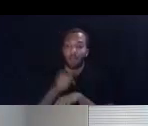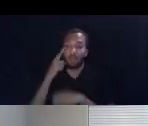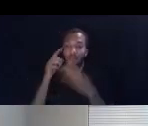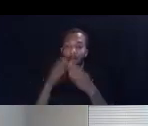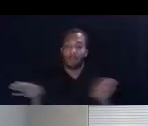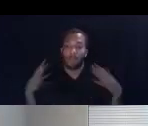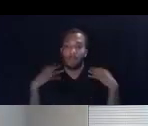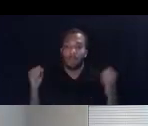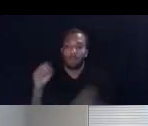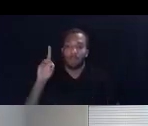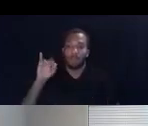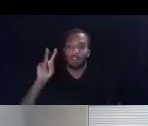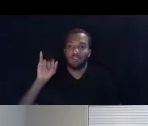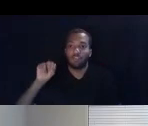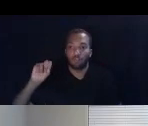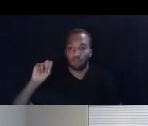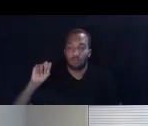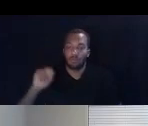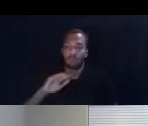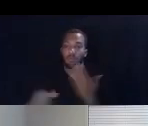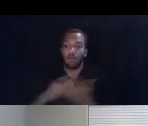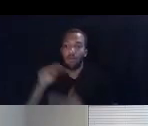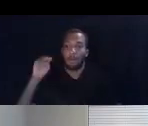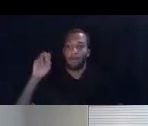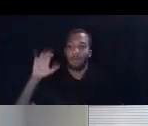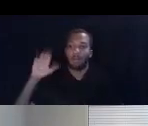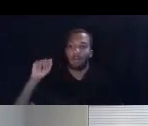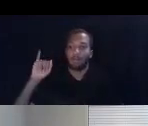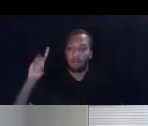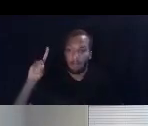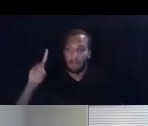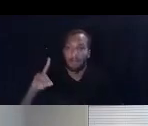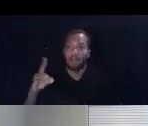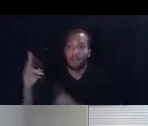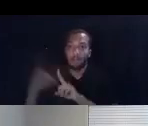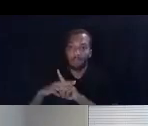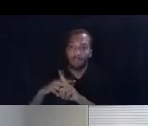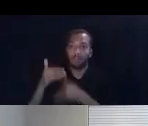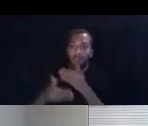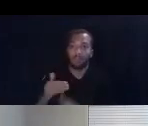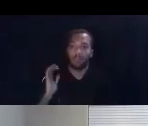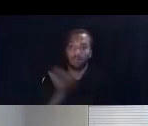and all of the Medicaid and OHP applications are through a different division.